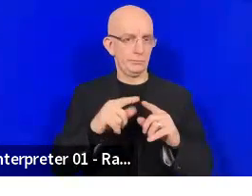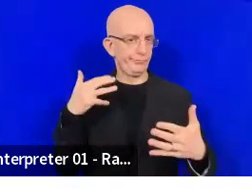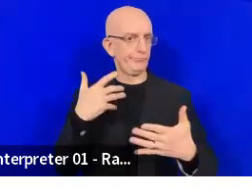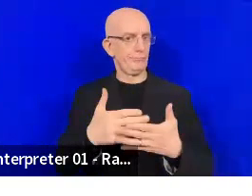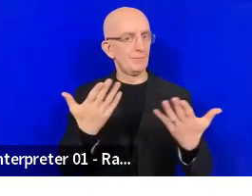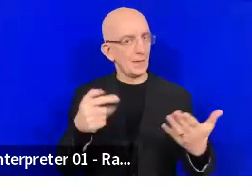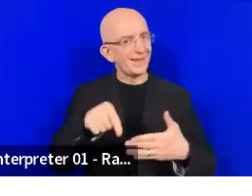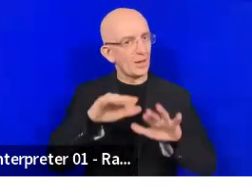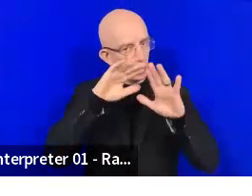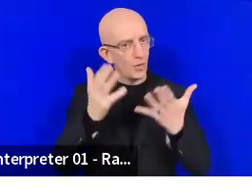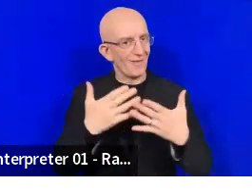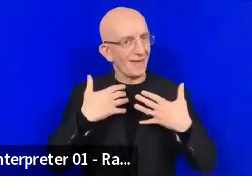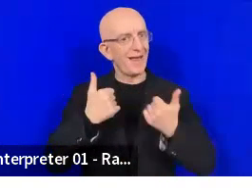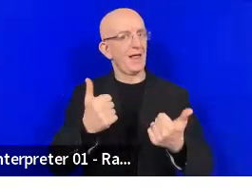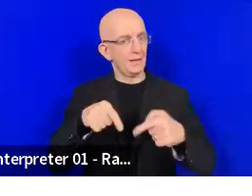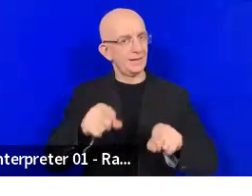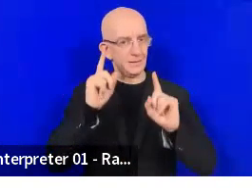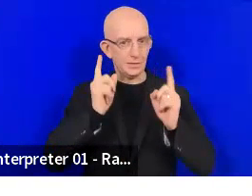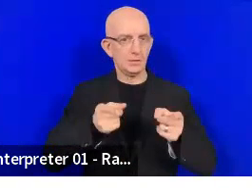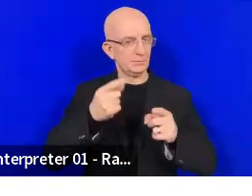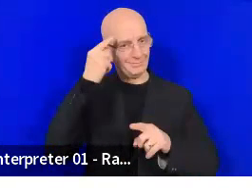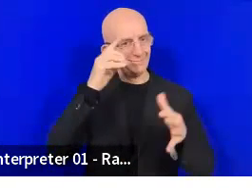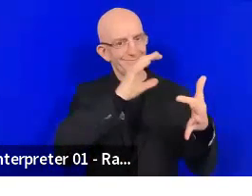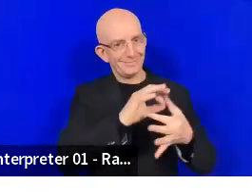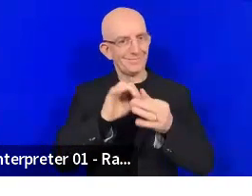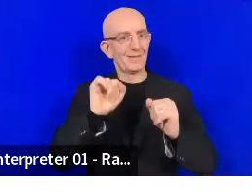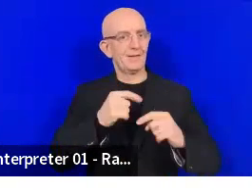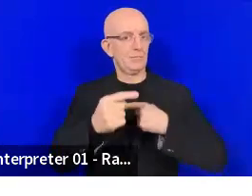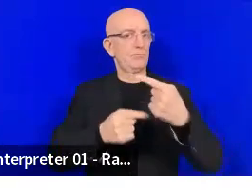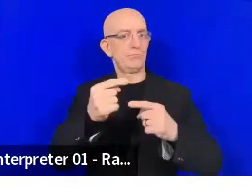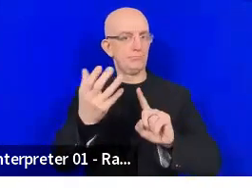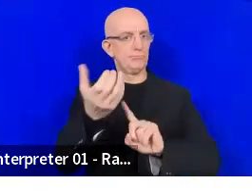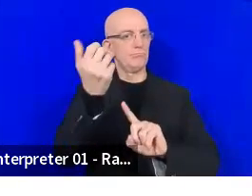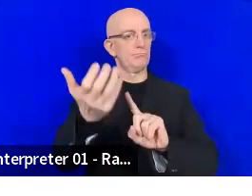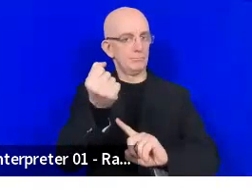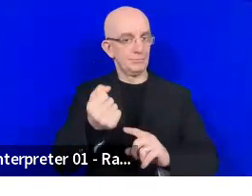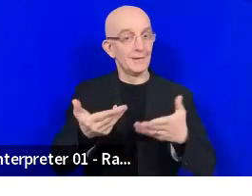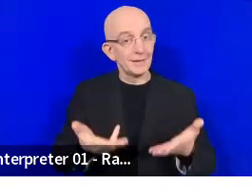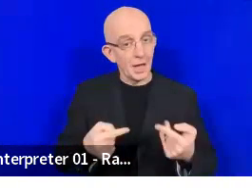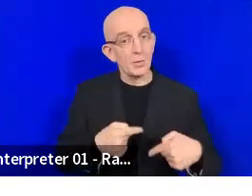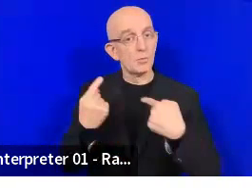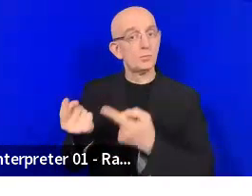Many of you know Waiswa Nkwanga our CSEM Coordinator, to tell you a bit more about the Action Agenda